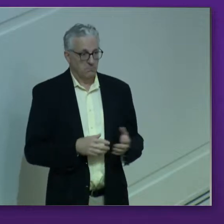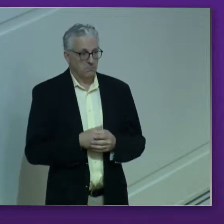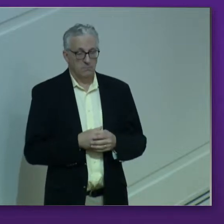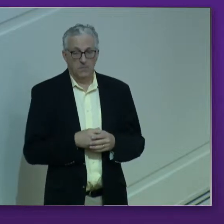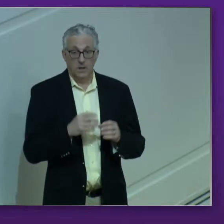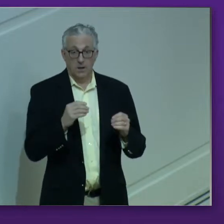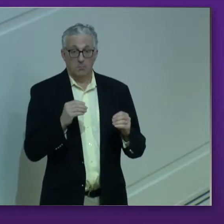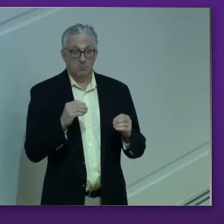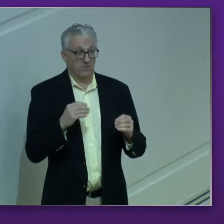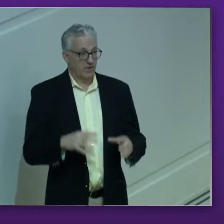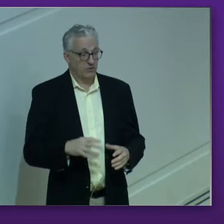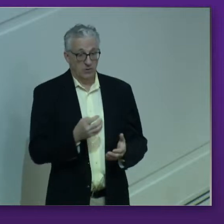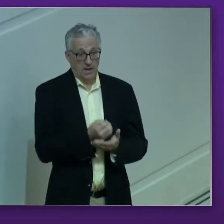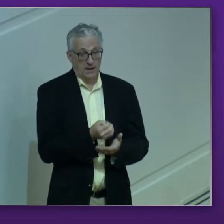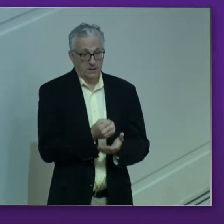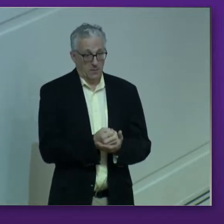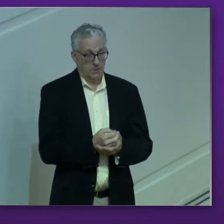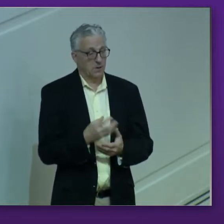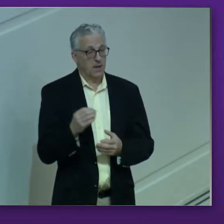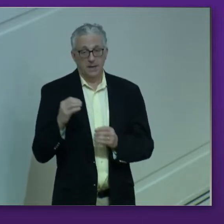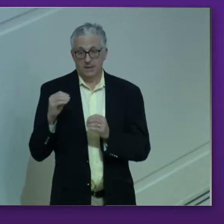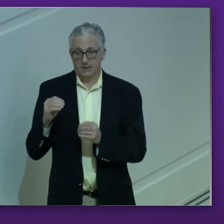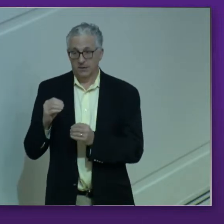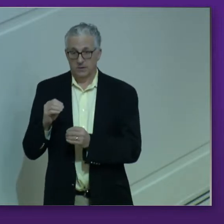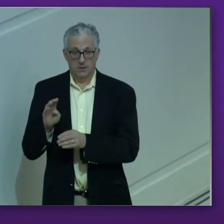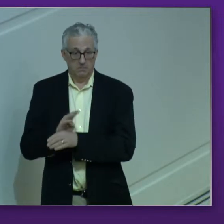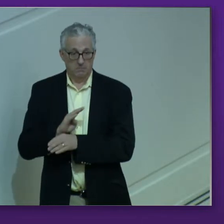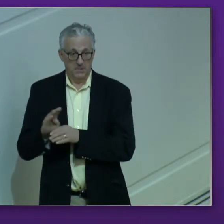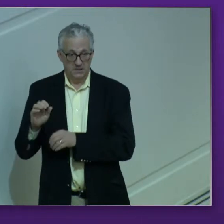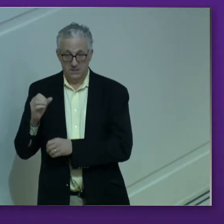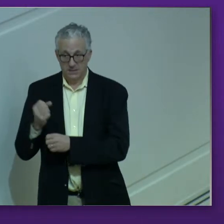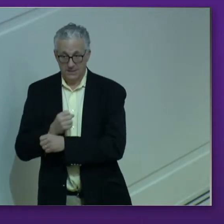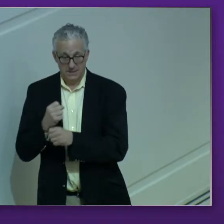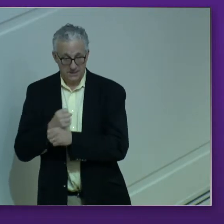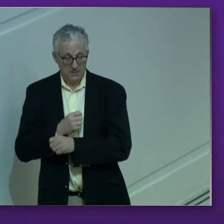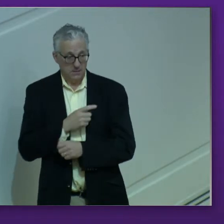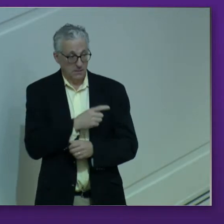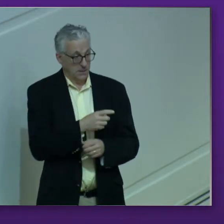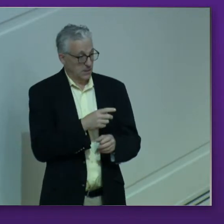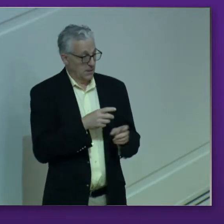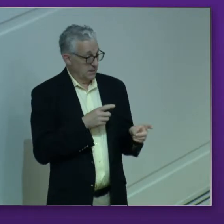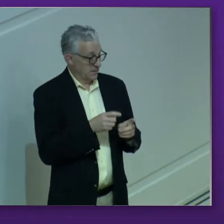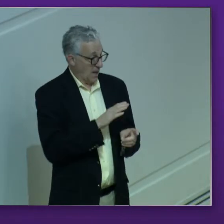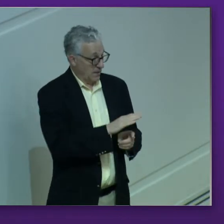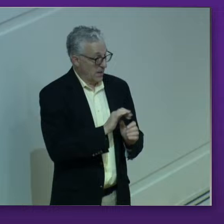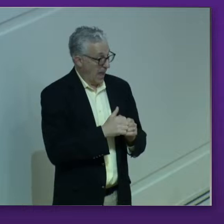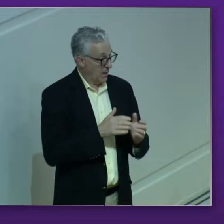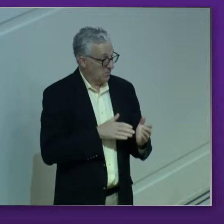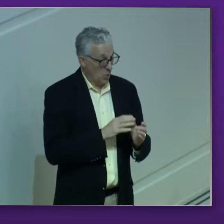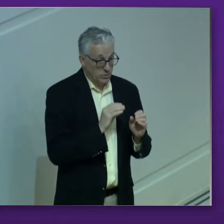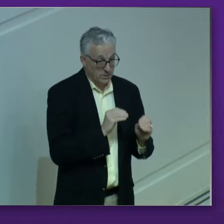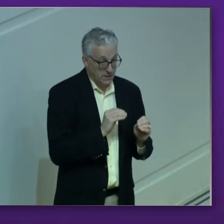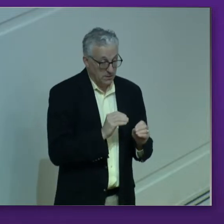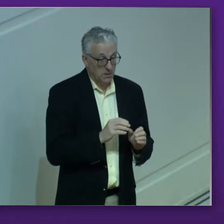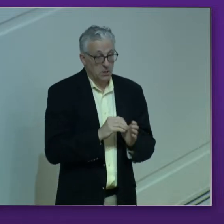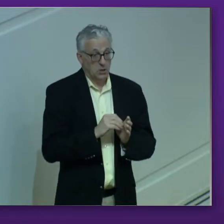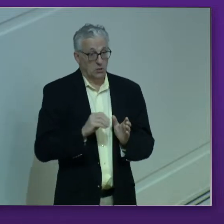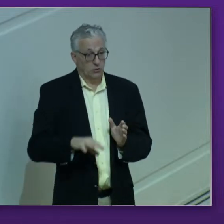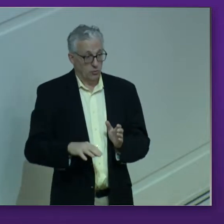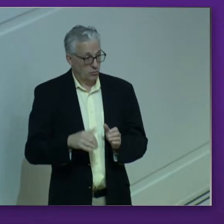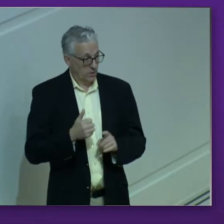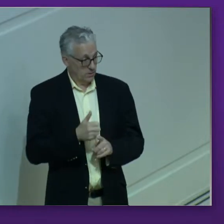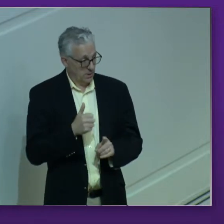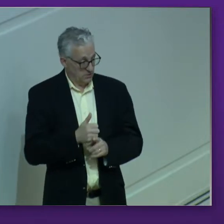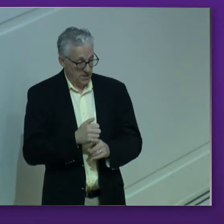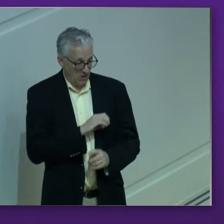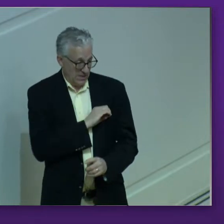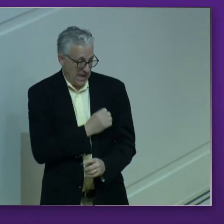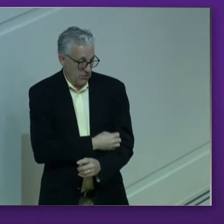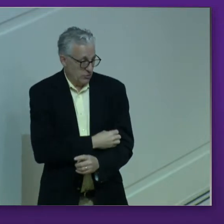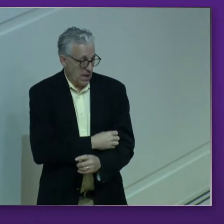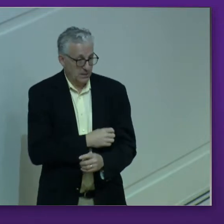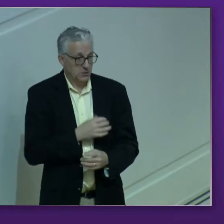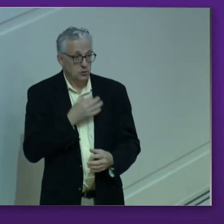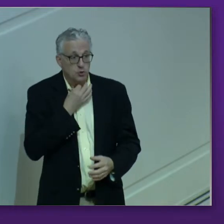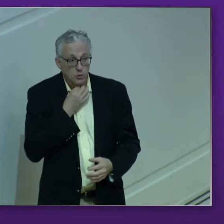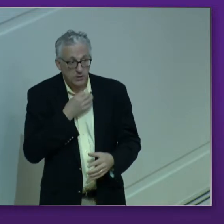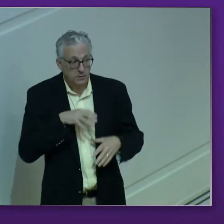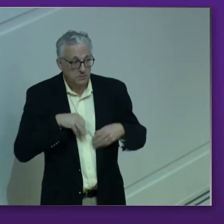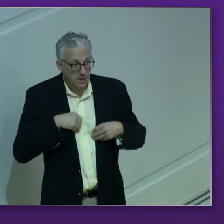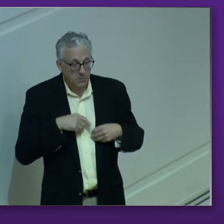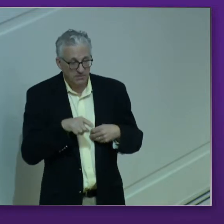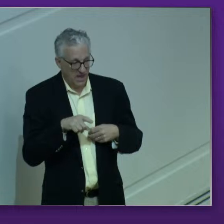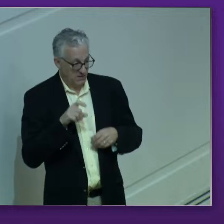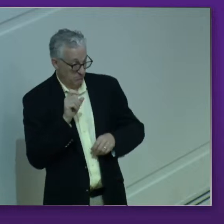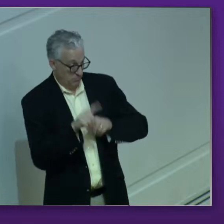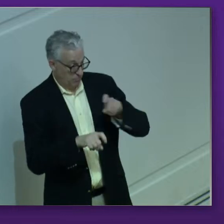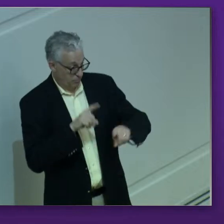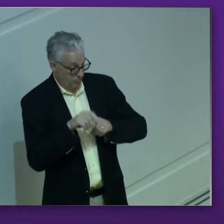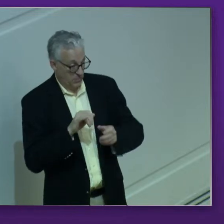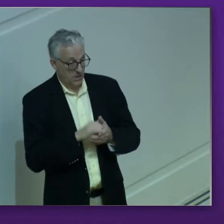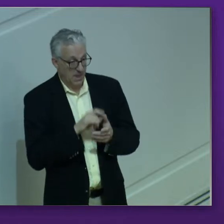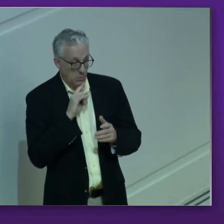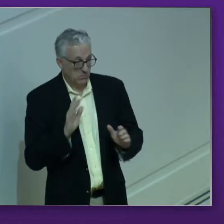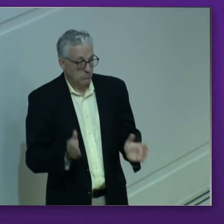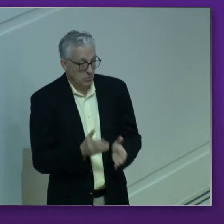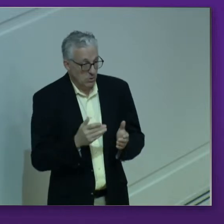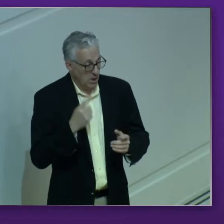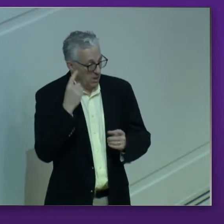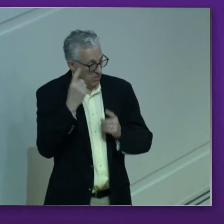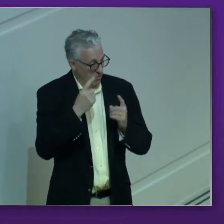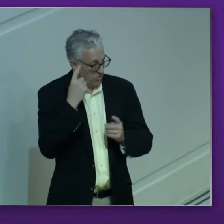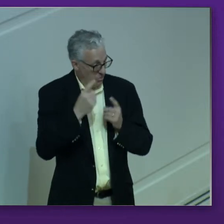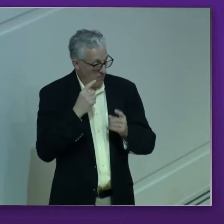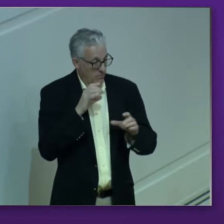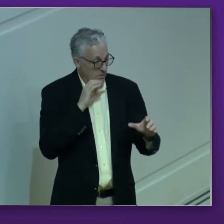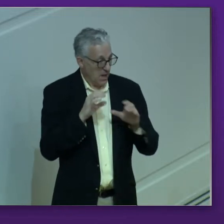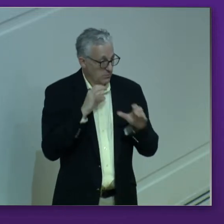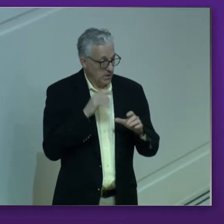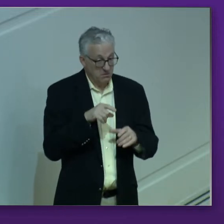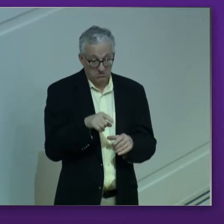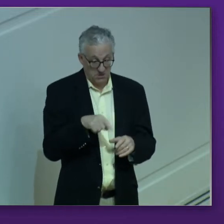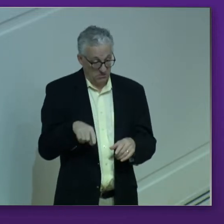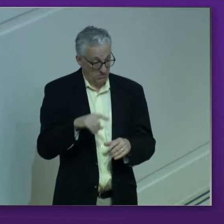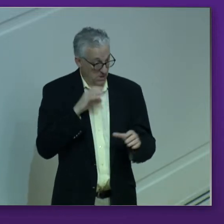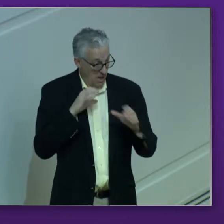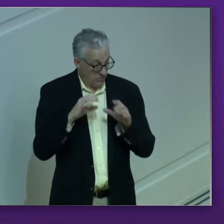DAVID YOUNGBERG TO THE STAGE.